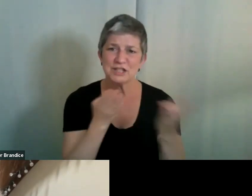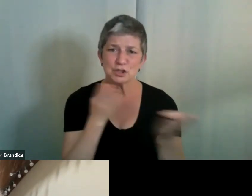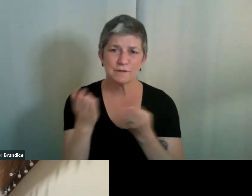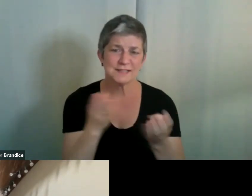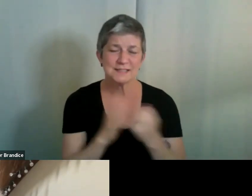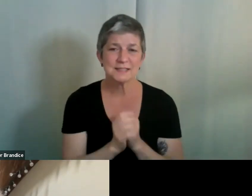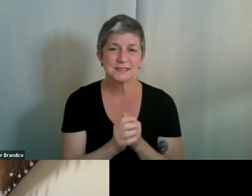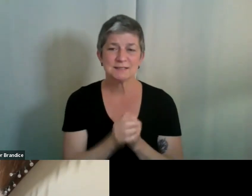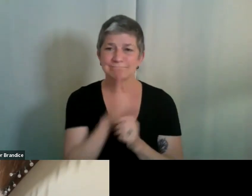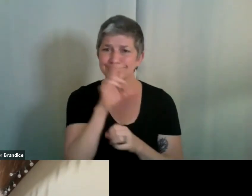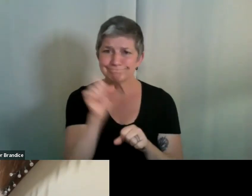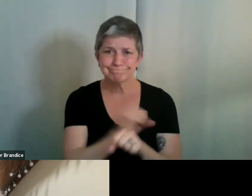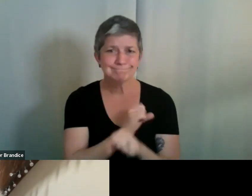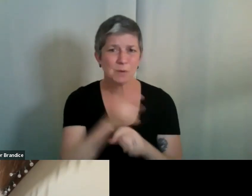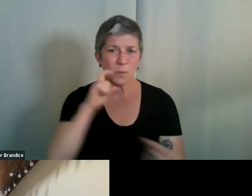have just changed his life.